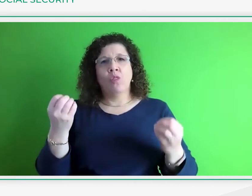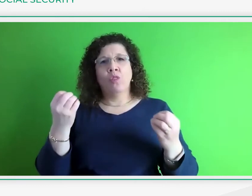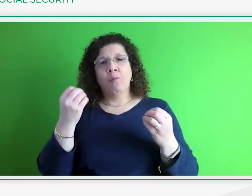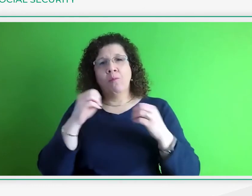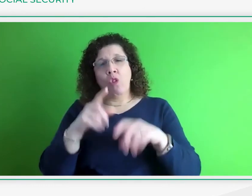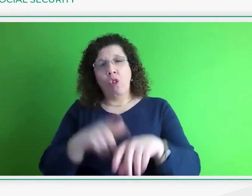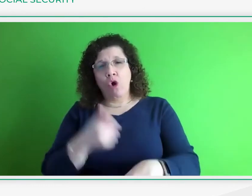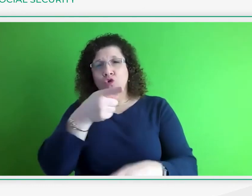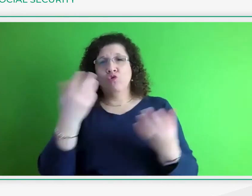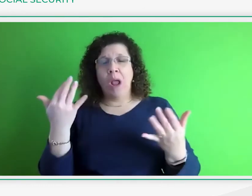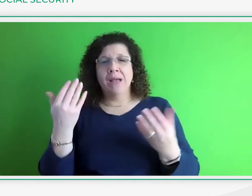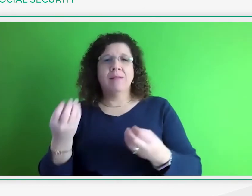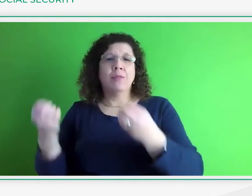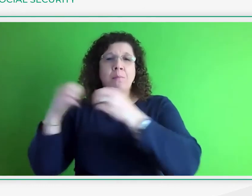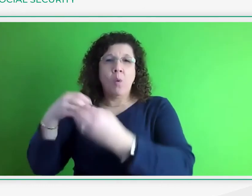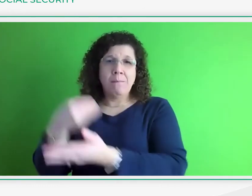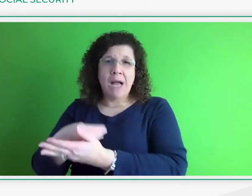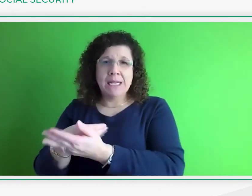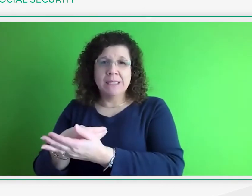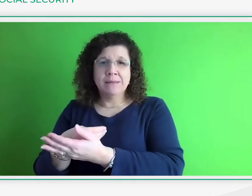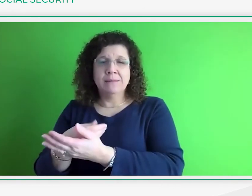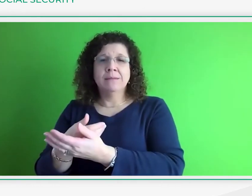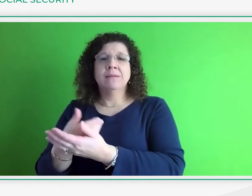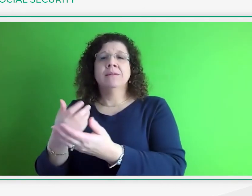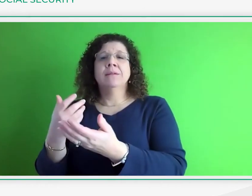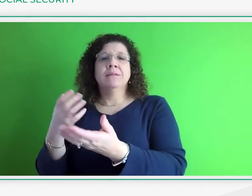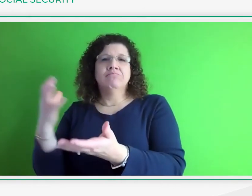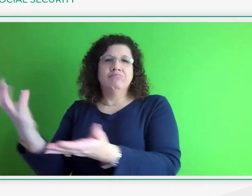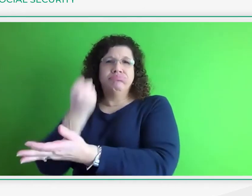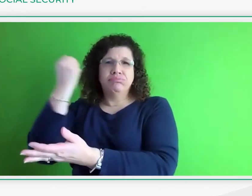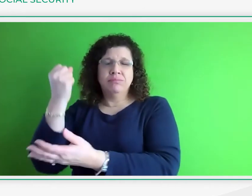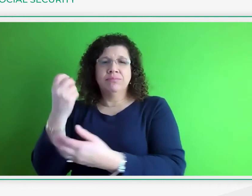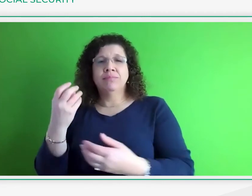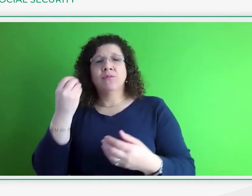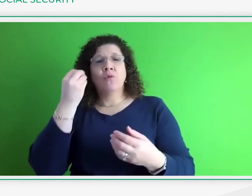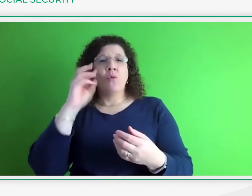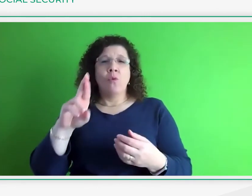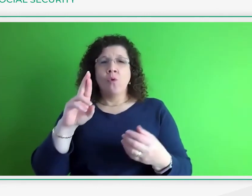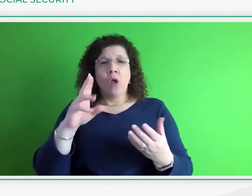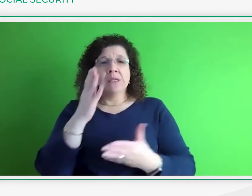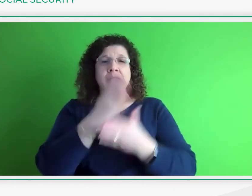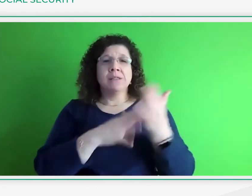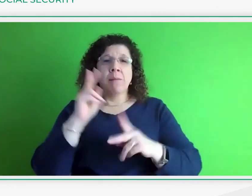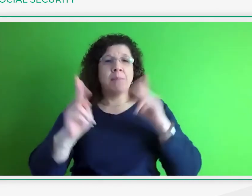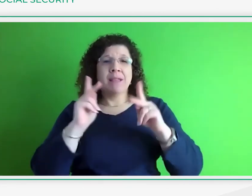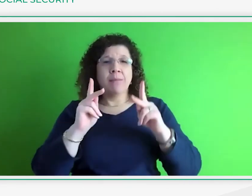So, the longer that you wait, the more money that you'll be able to take advantage of.